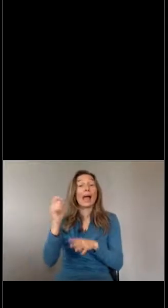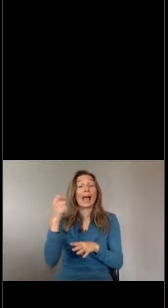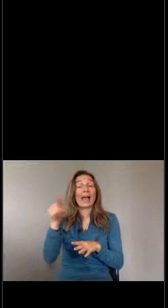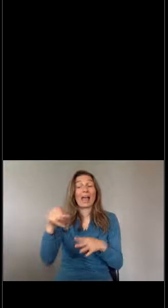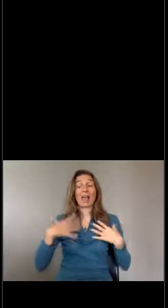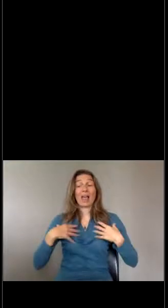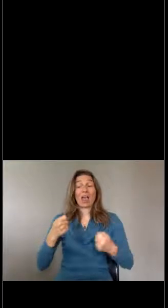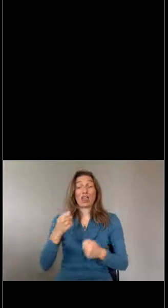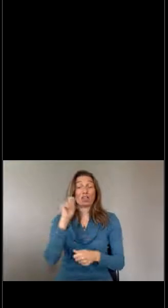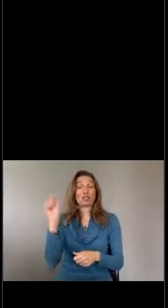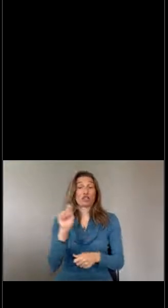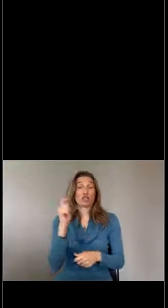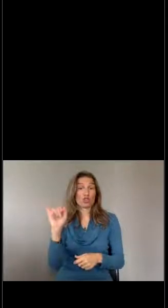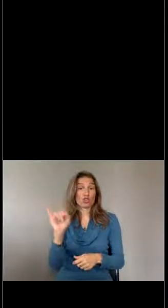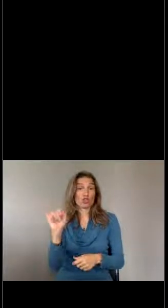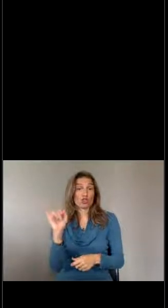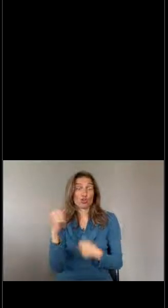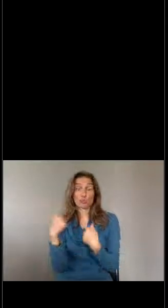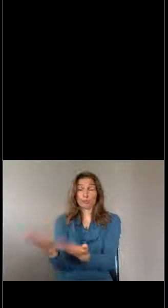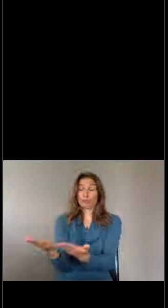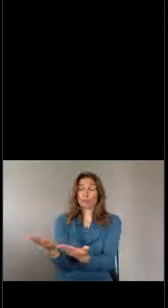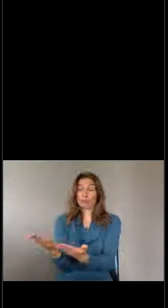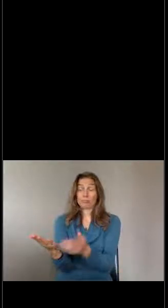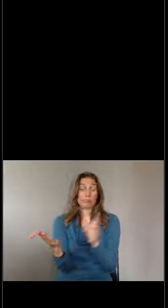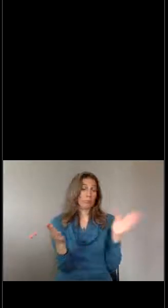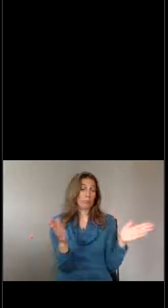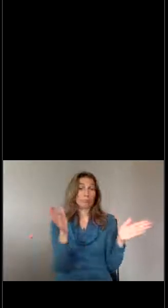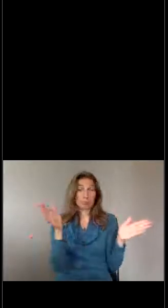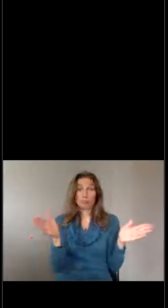While these programmes were important they had limitations.